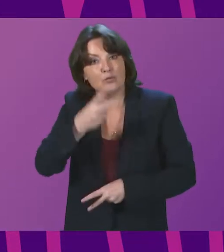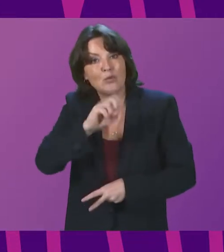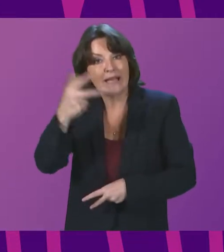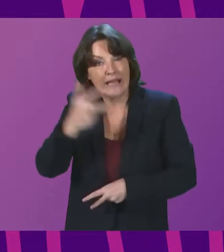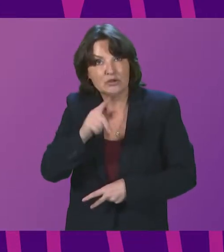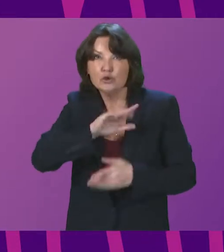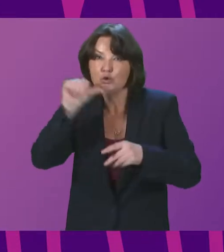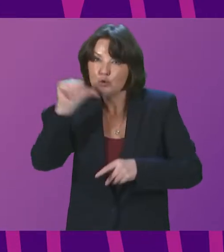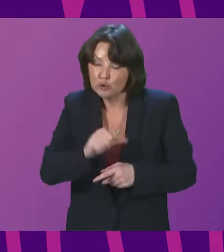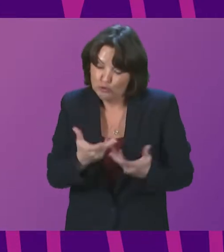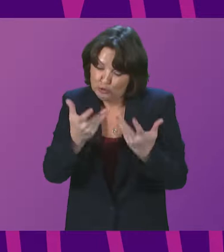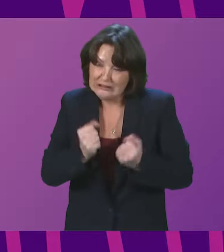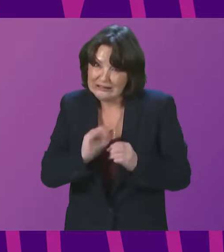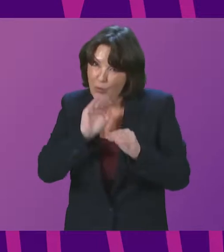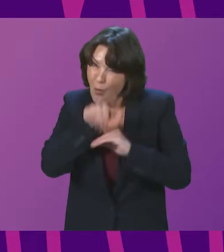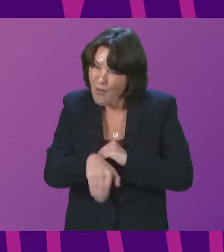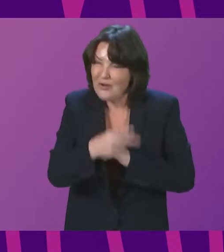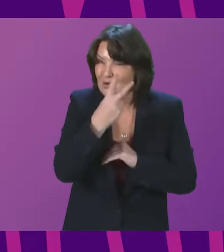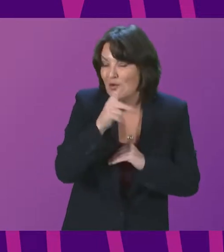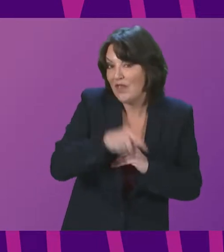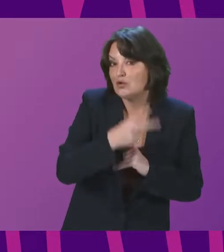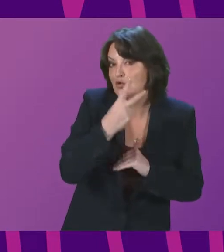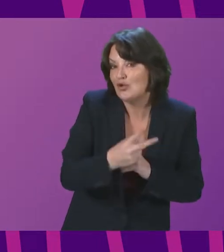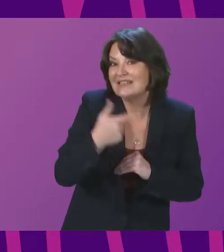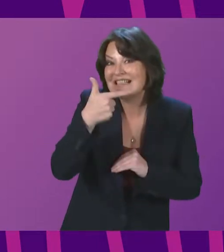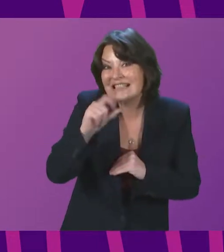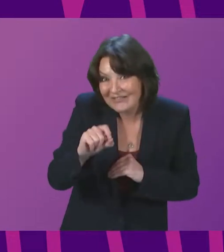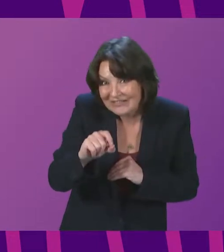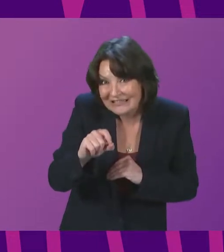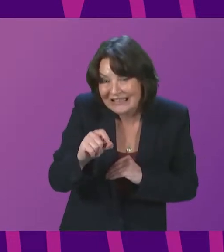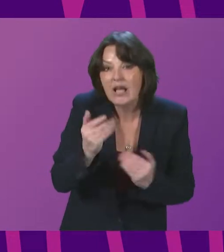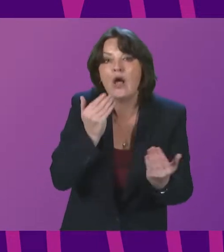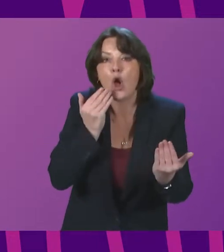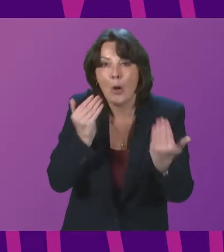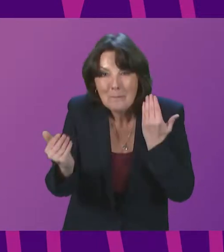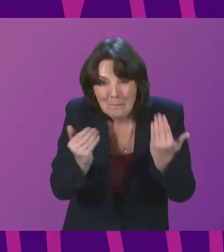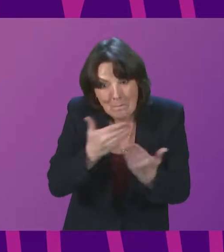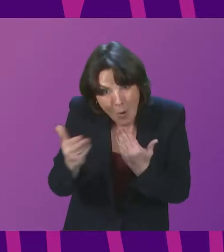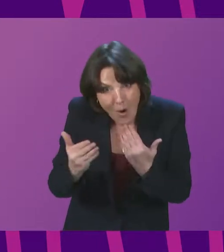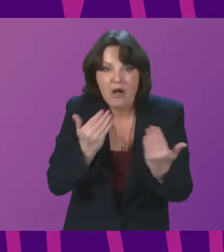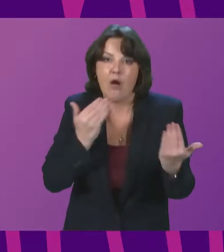over £2,270 more than carers in the rest of the UK in the past three years.